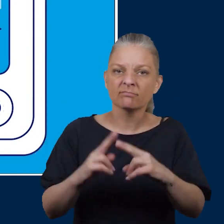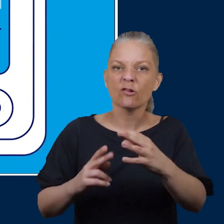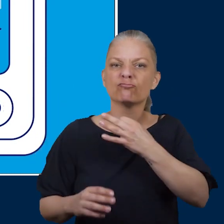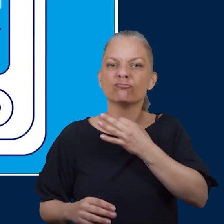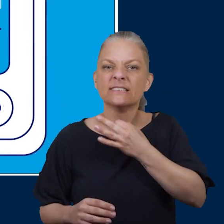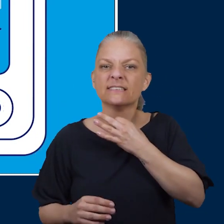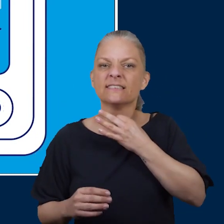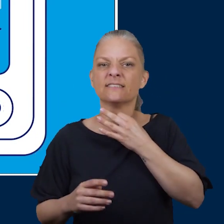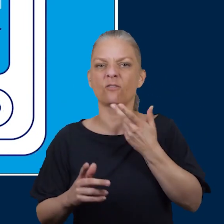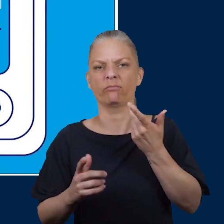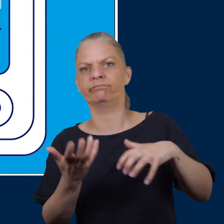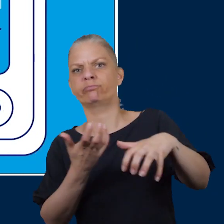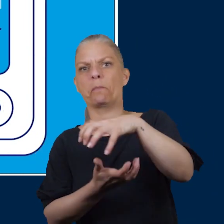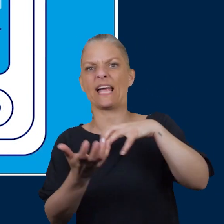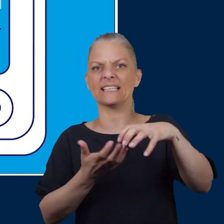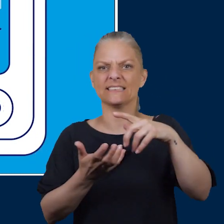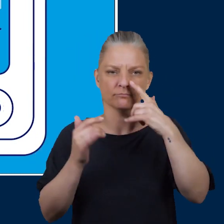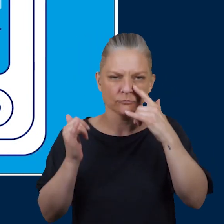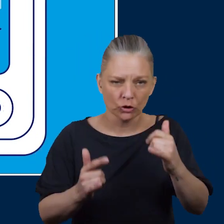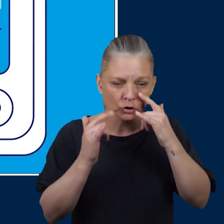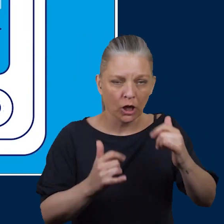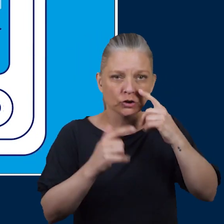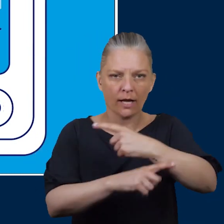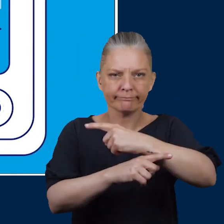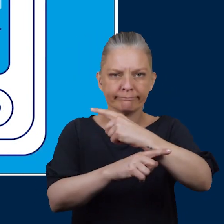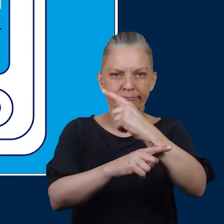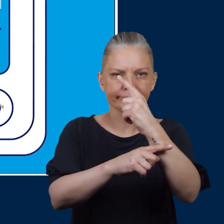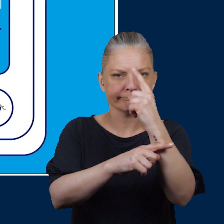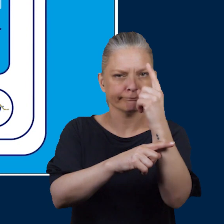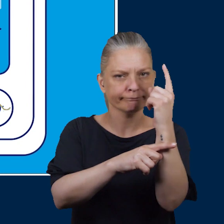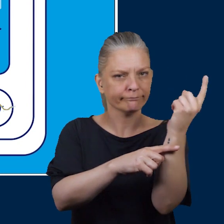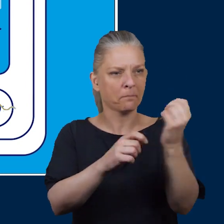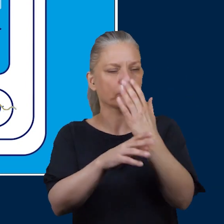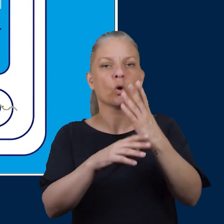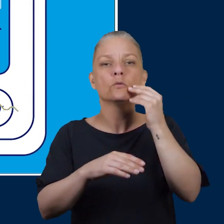complications by taking action to keep your blood sugars and cholesterol at your target level